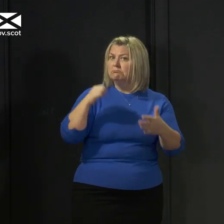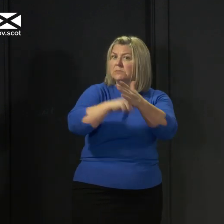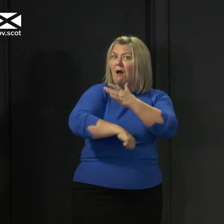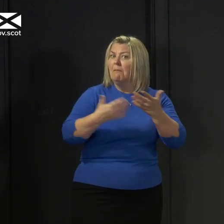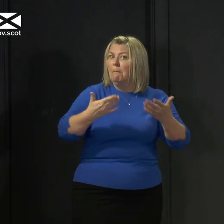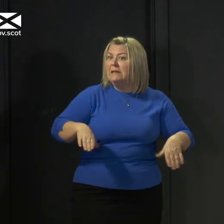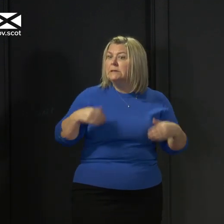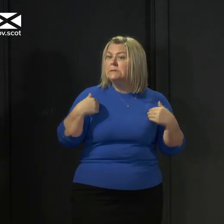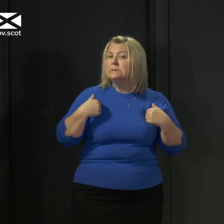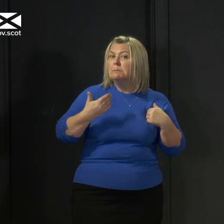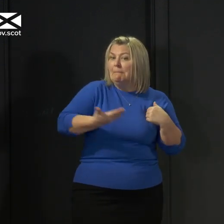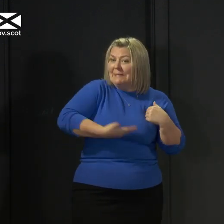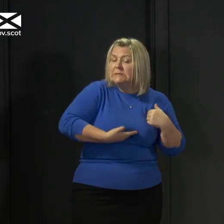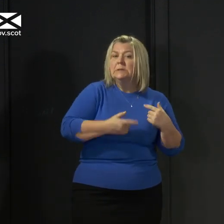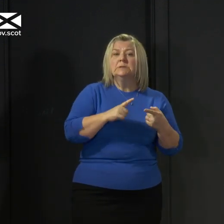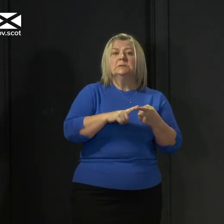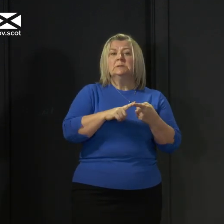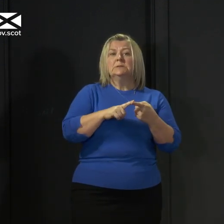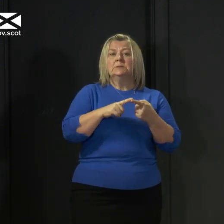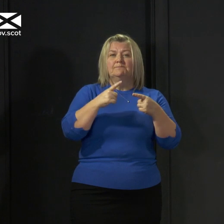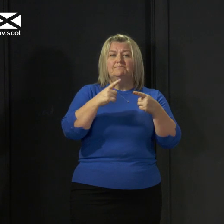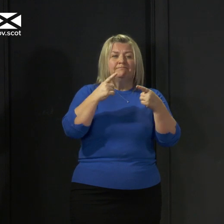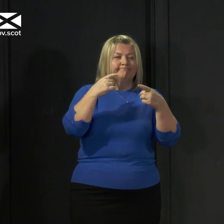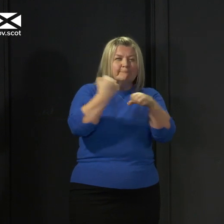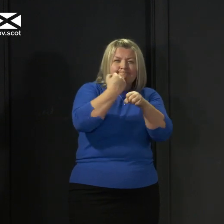closure construction being an illustration of that and I will not